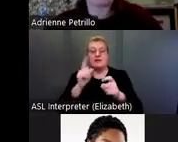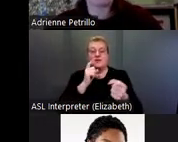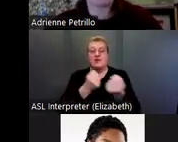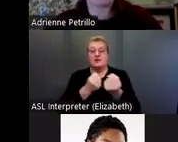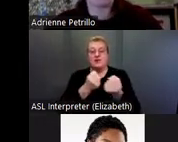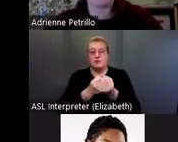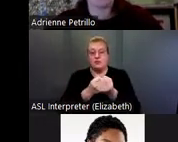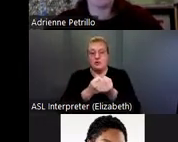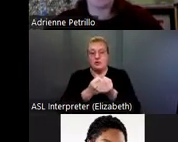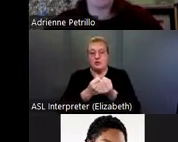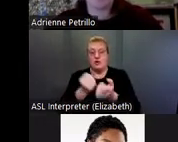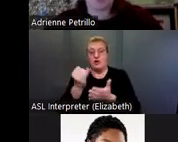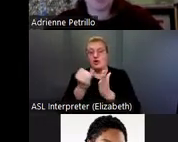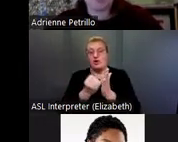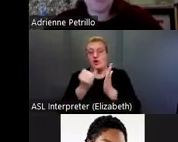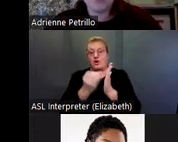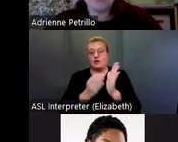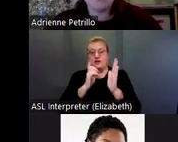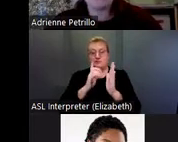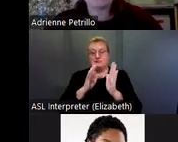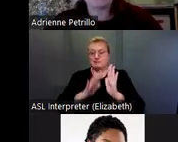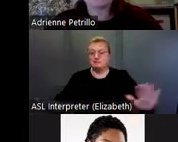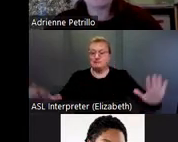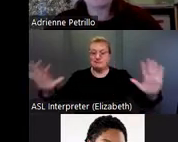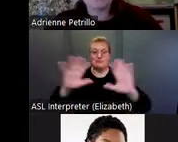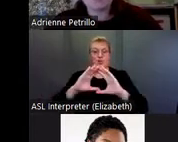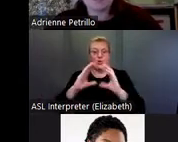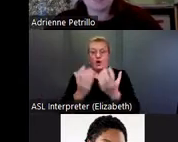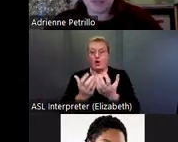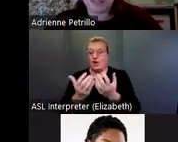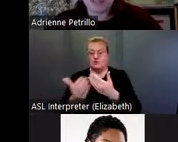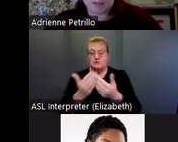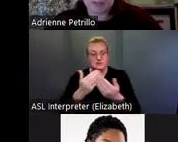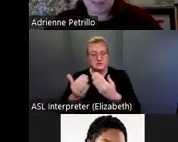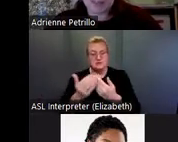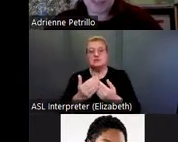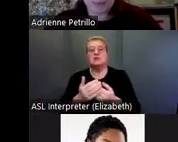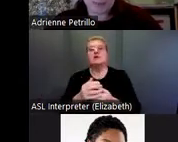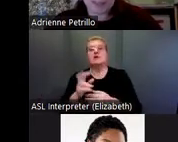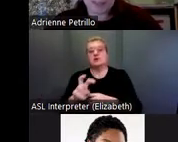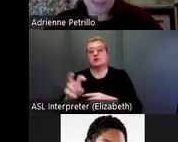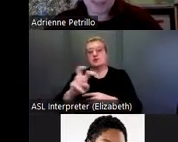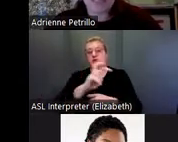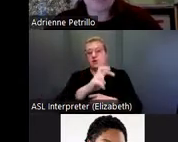of artists from anywhere in the world, touring to at least three communities in New England